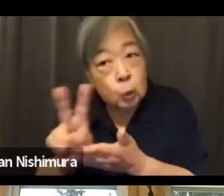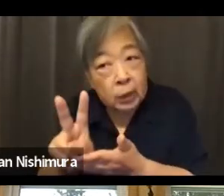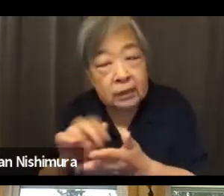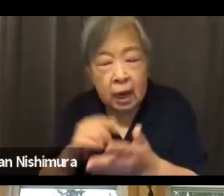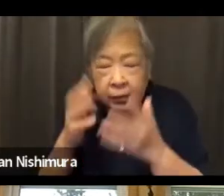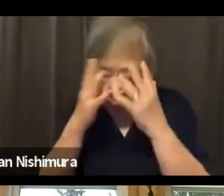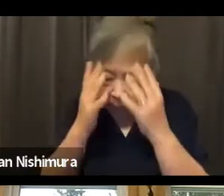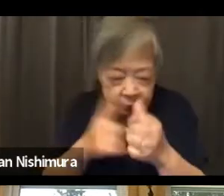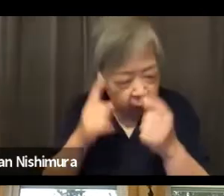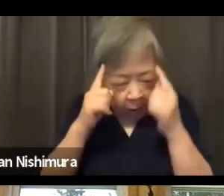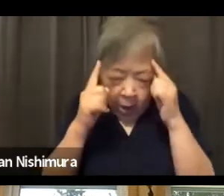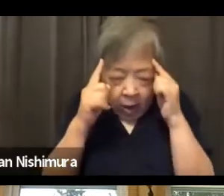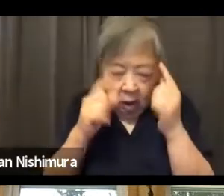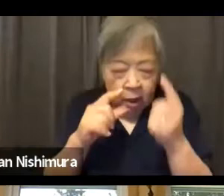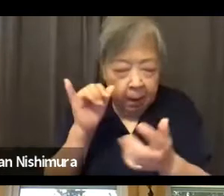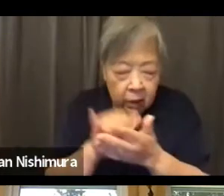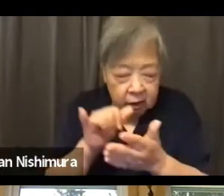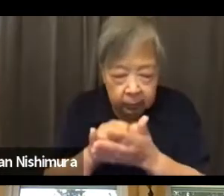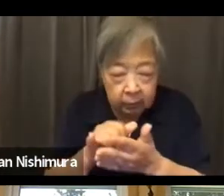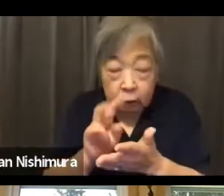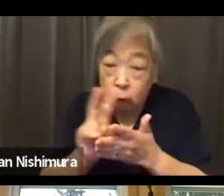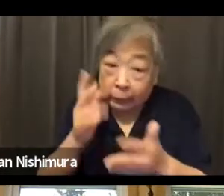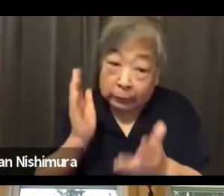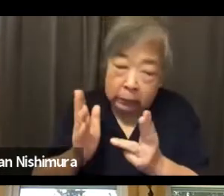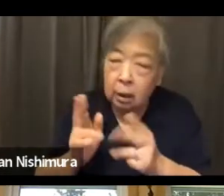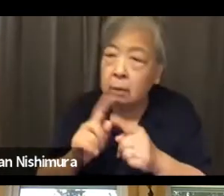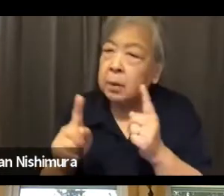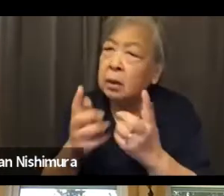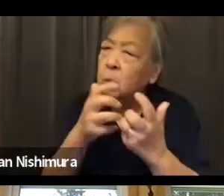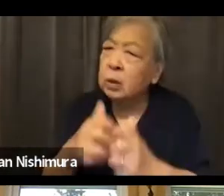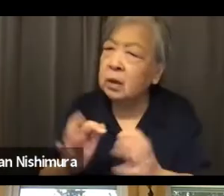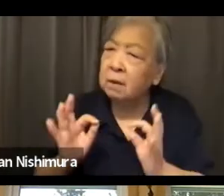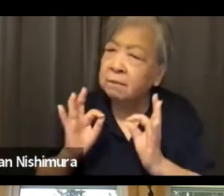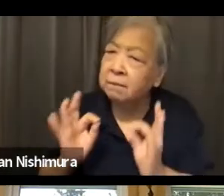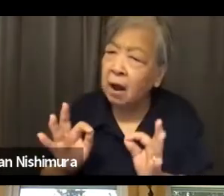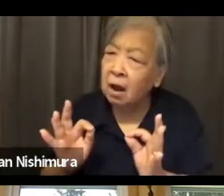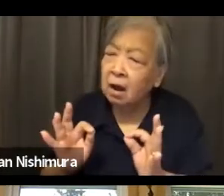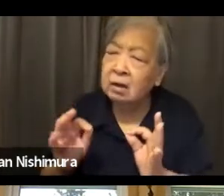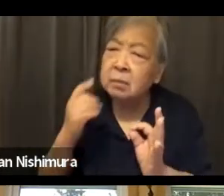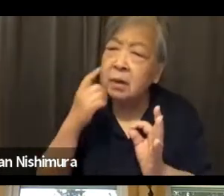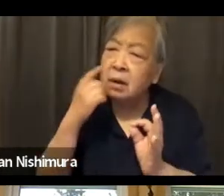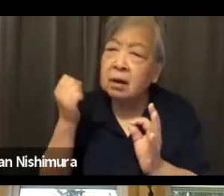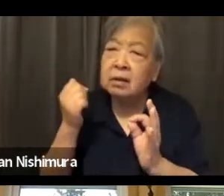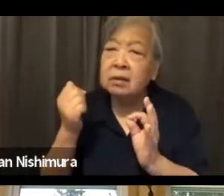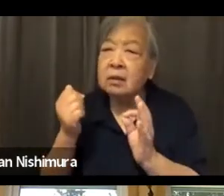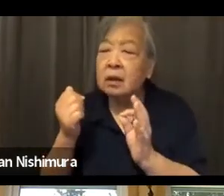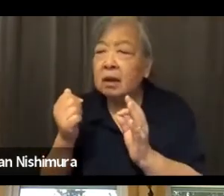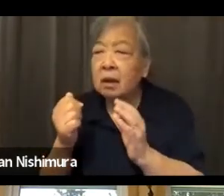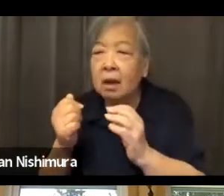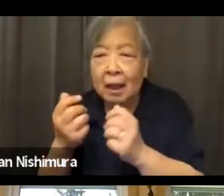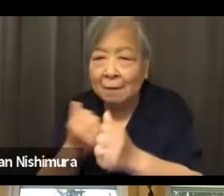worked out absolutely fine due to the creative collaboration of all parties, including the